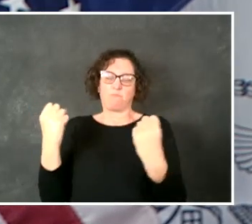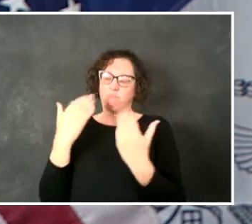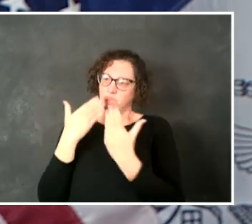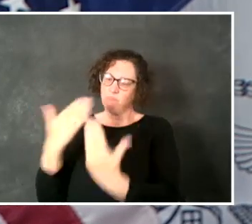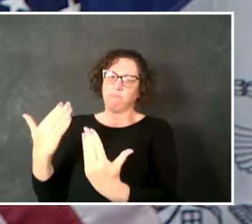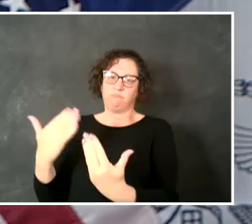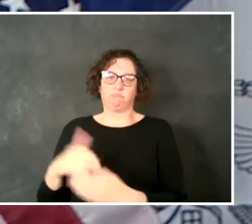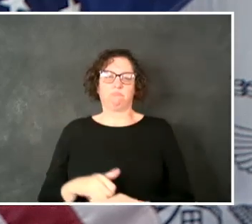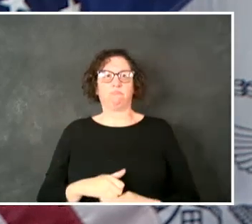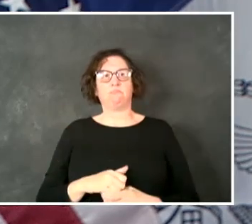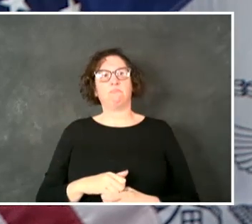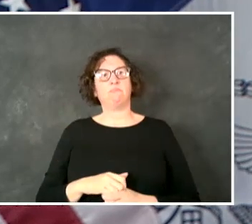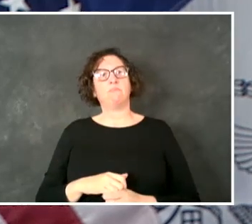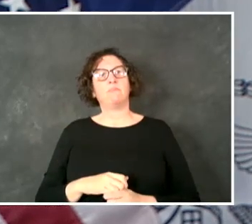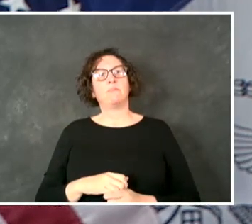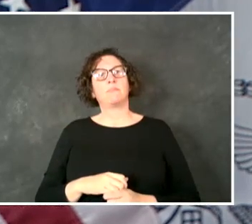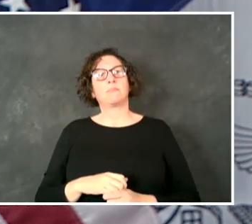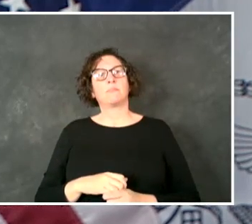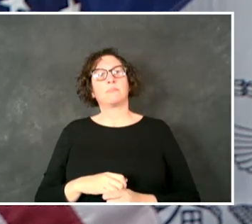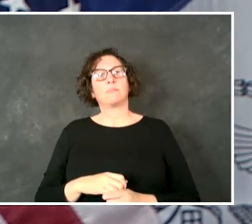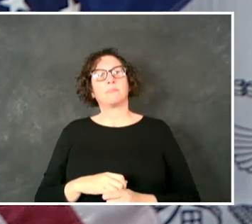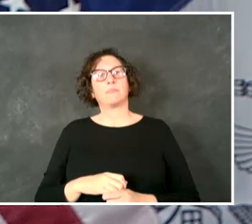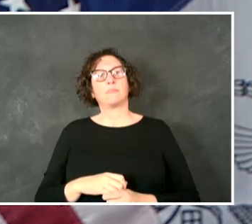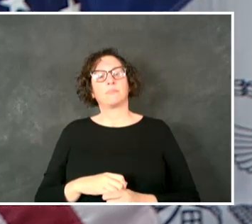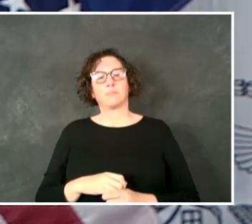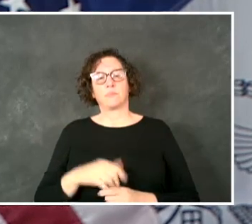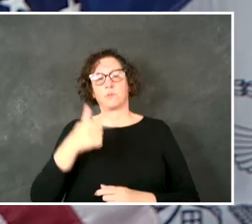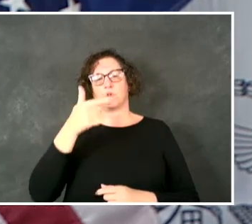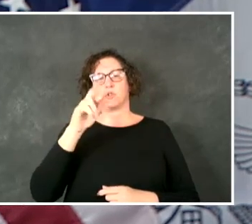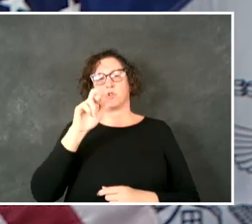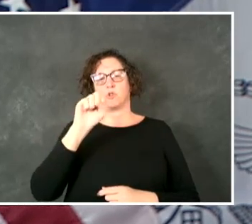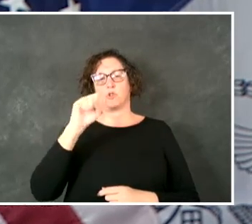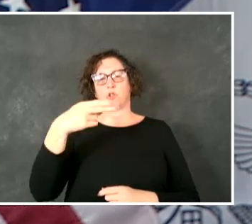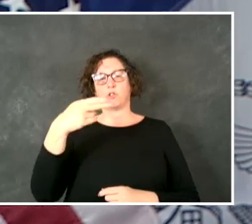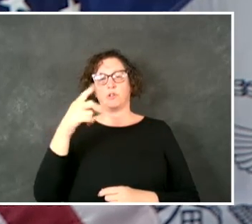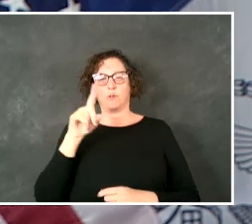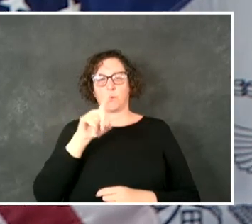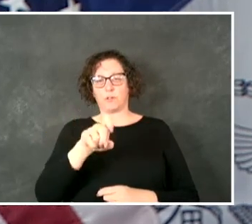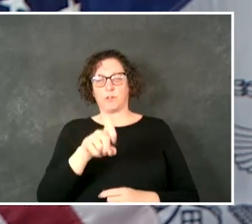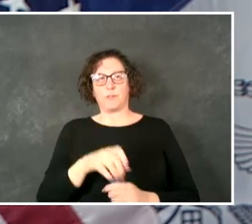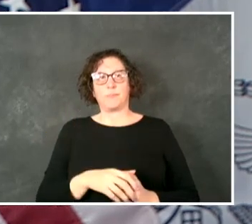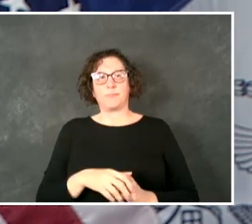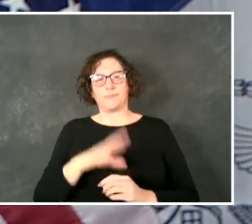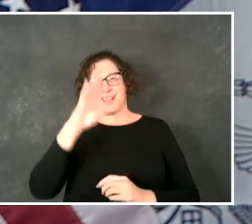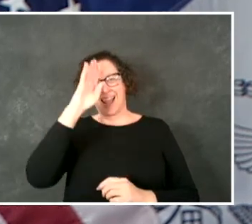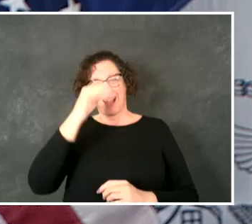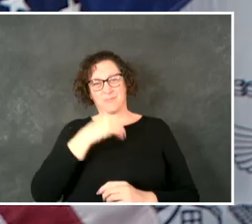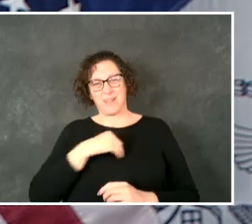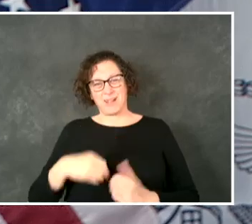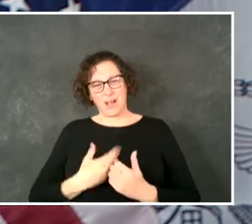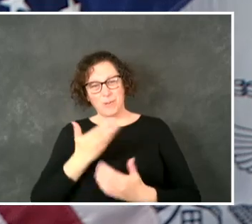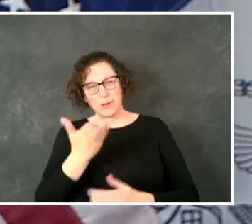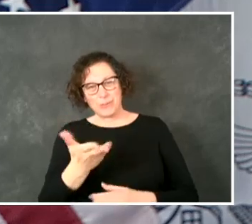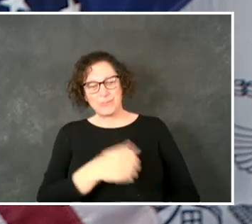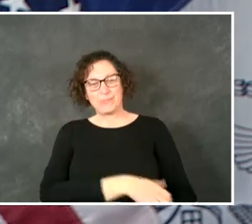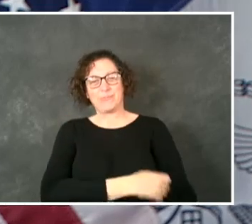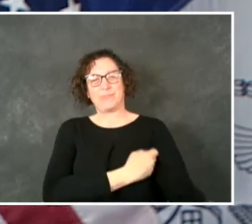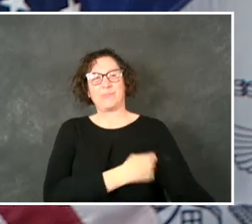SOME MORE RESEARCH AS WE GET MORE INFORMATION. FROM STREET SLIDE.